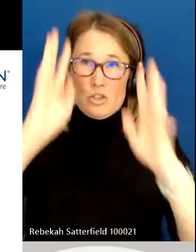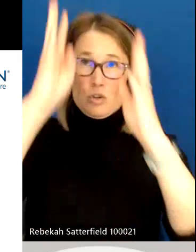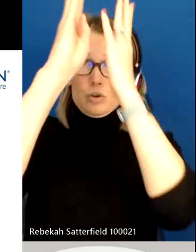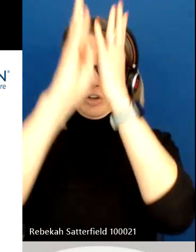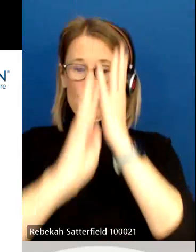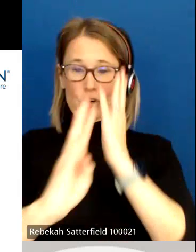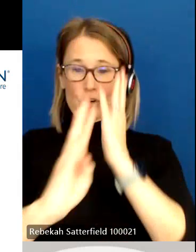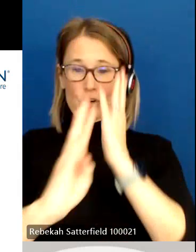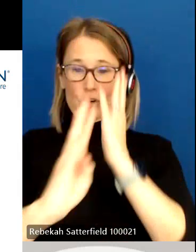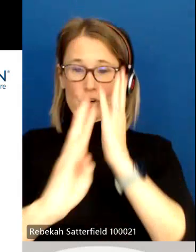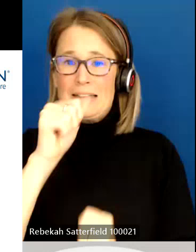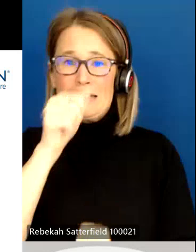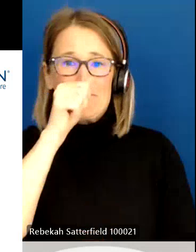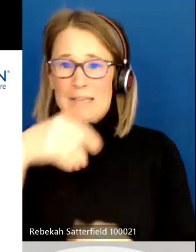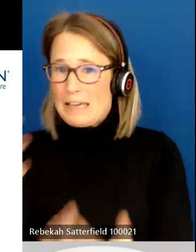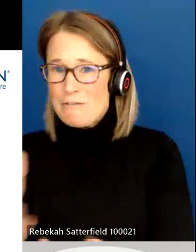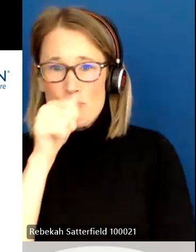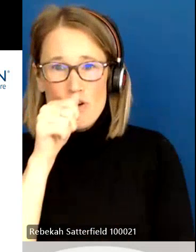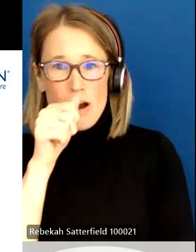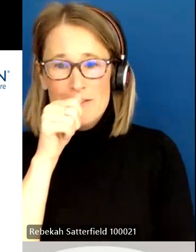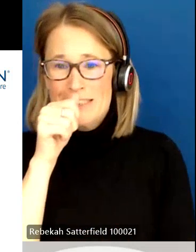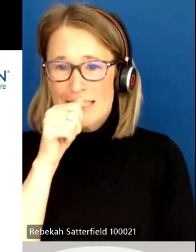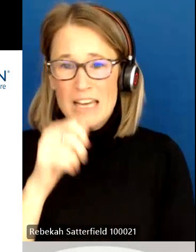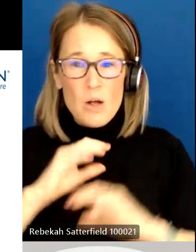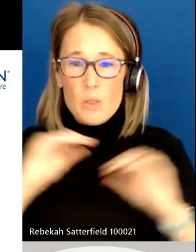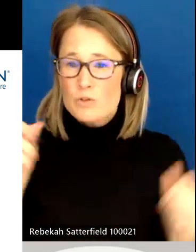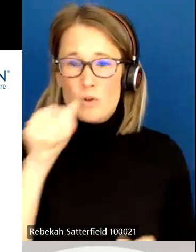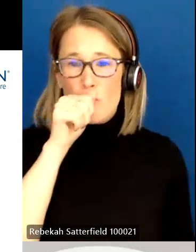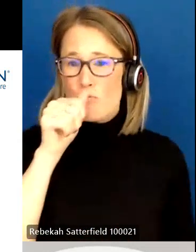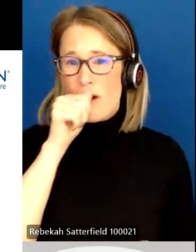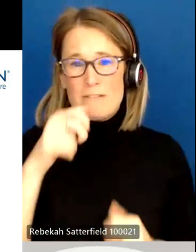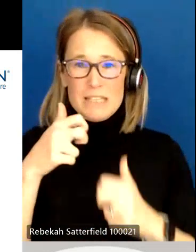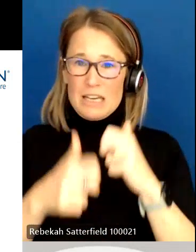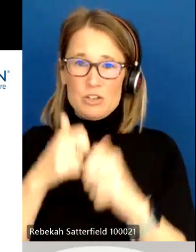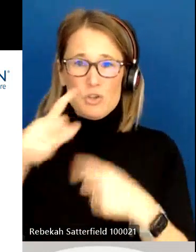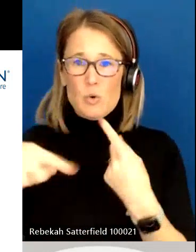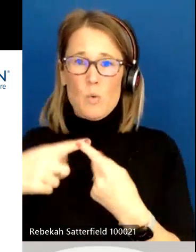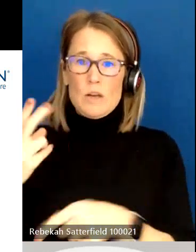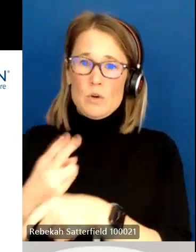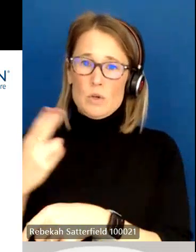in English so there's no privacy issue by using the speaker phone so your handsfree so you can